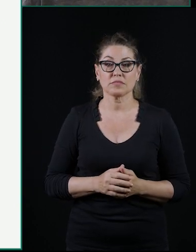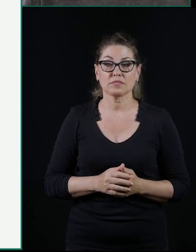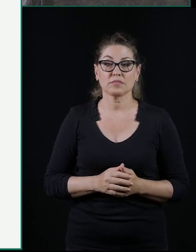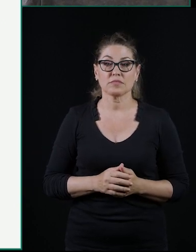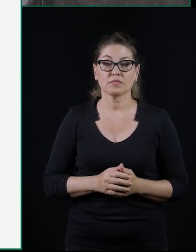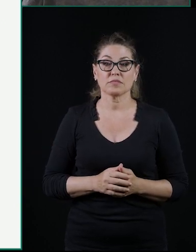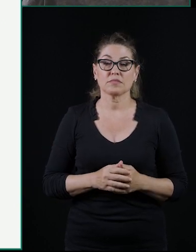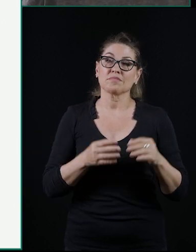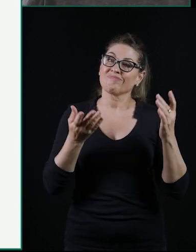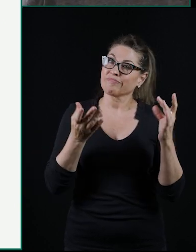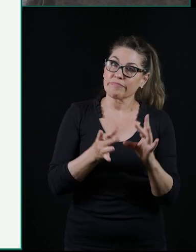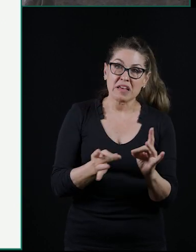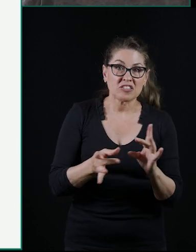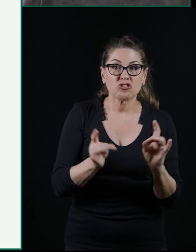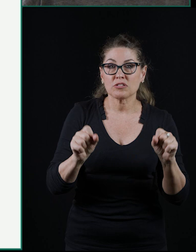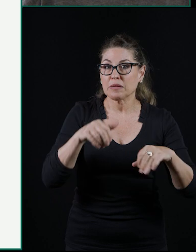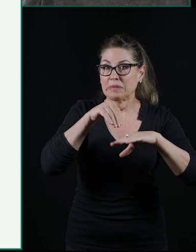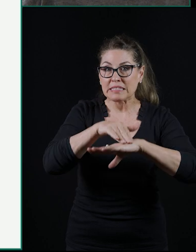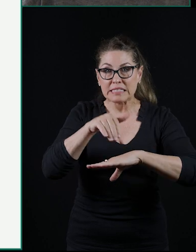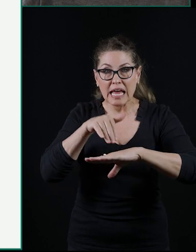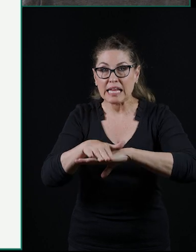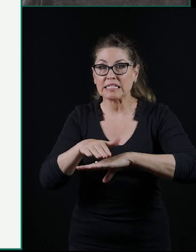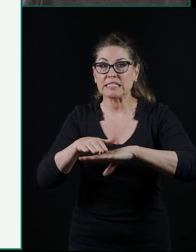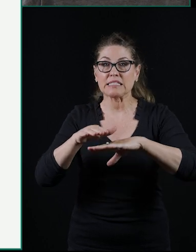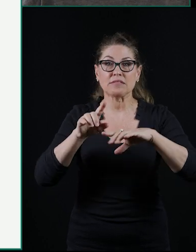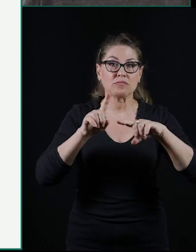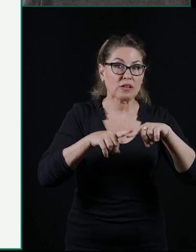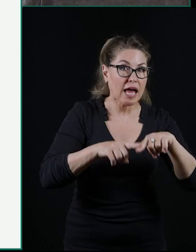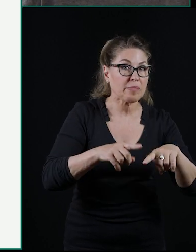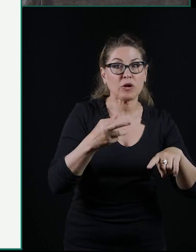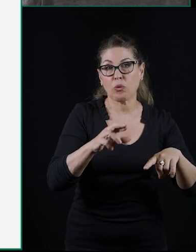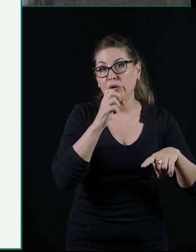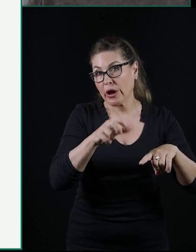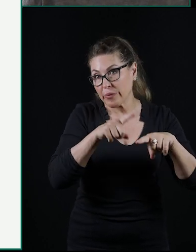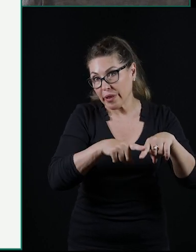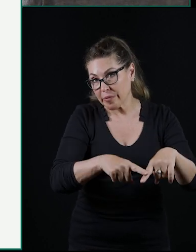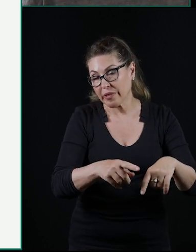So messages can be sent reliably or unreliably, sequentially